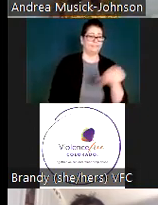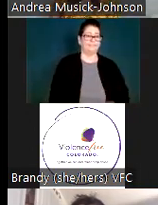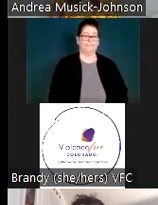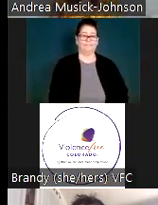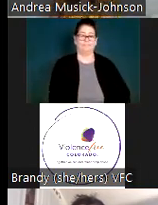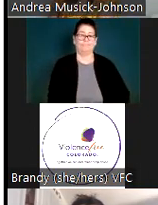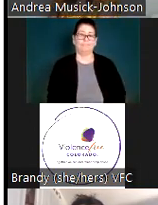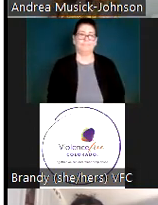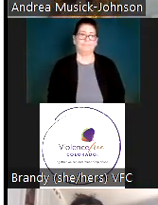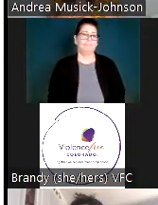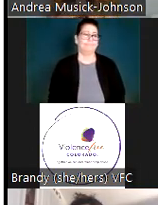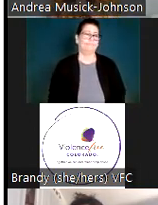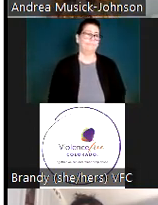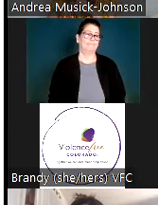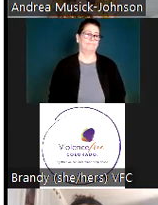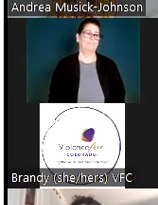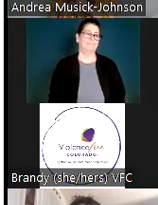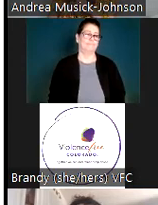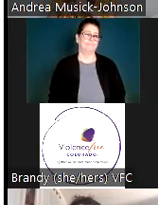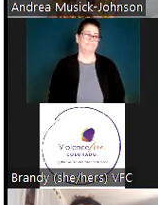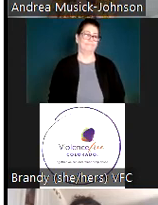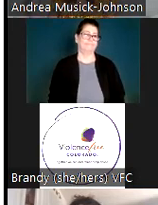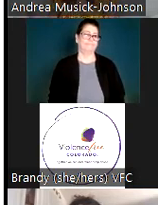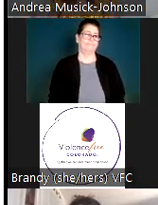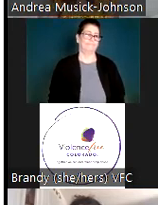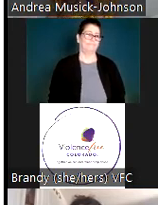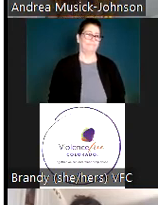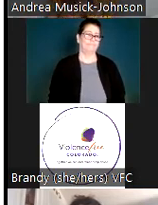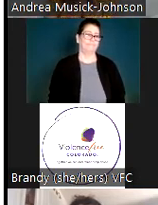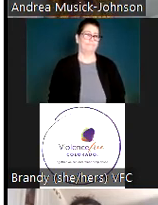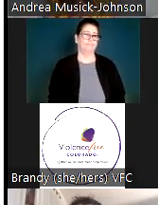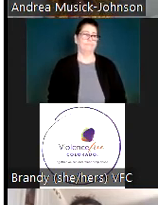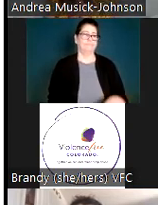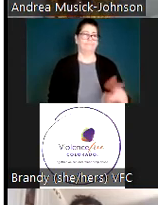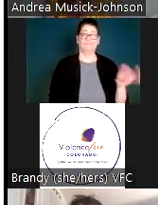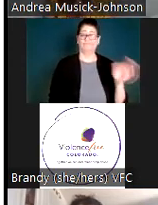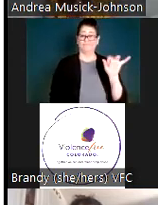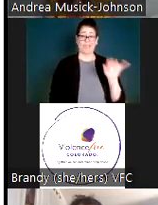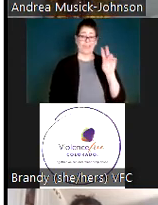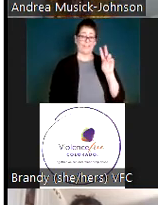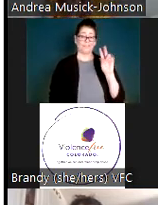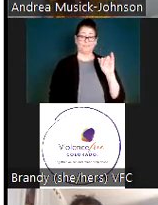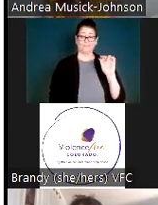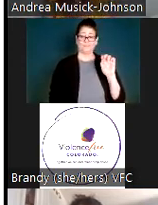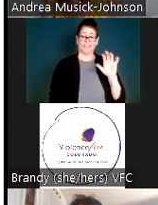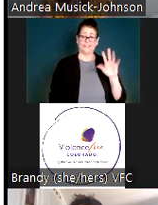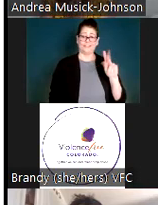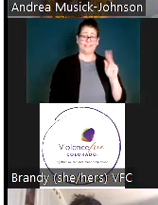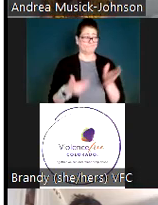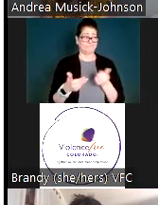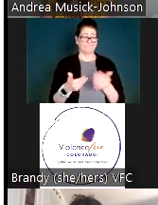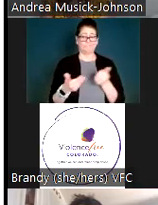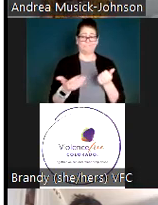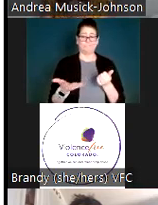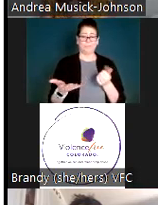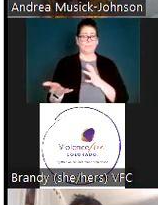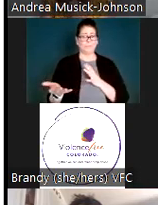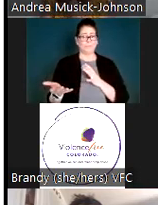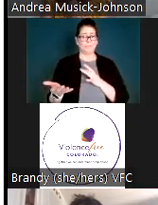But that is VINELink. It's a very easy and very useful tool to utilize.